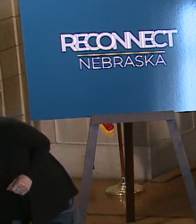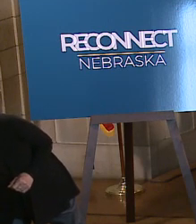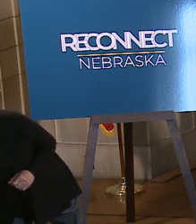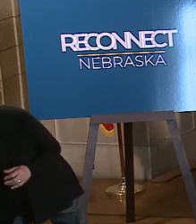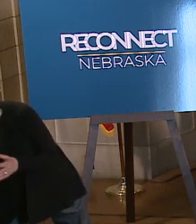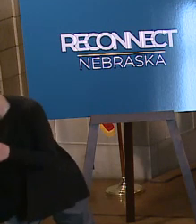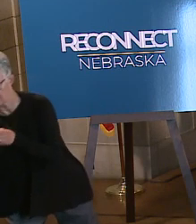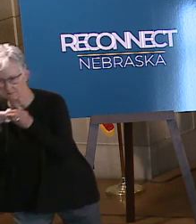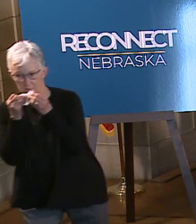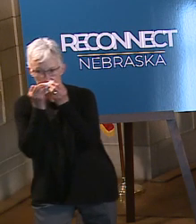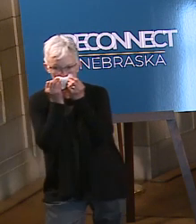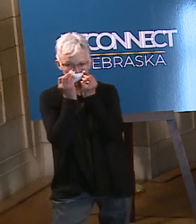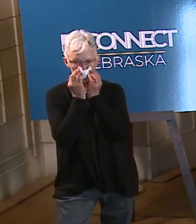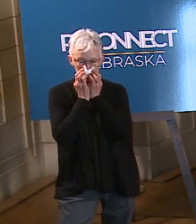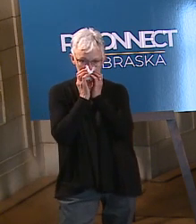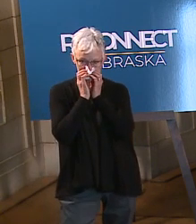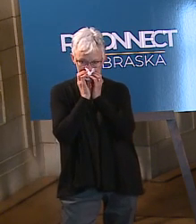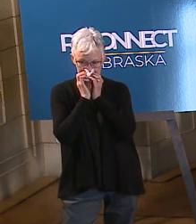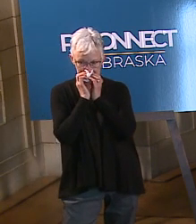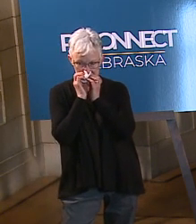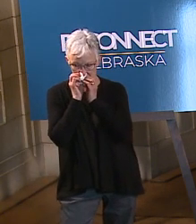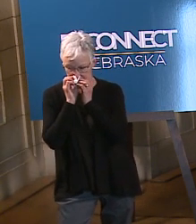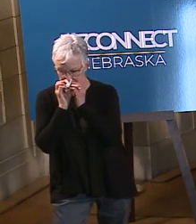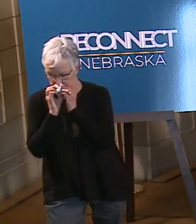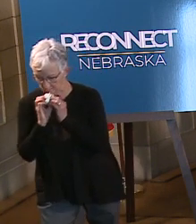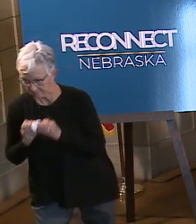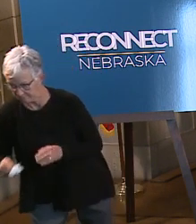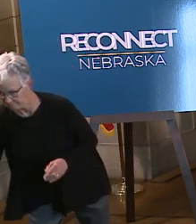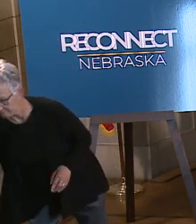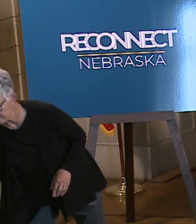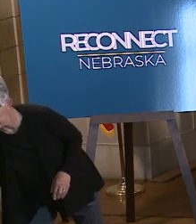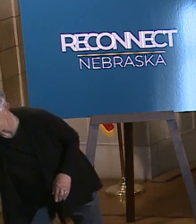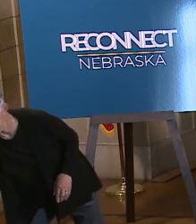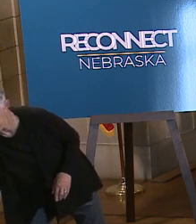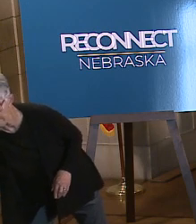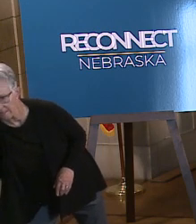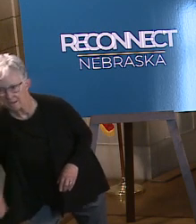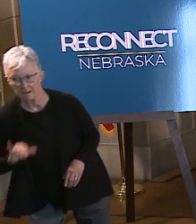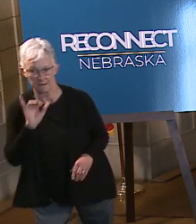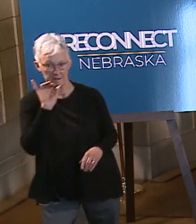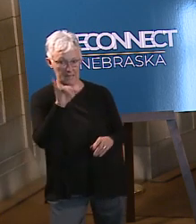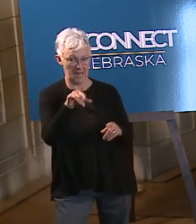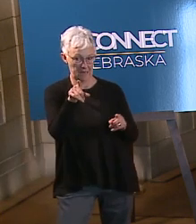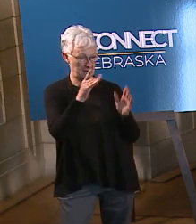SO THE QUESTION IS, IF THERE IS